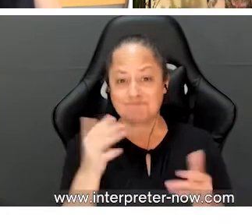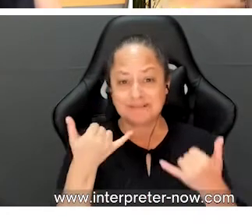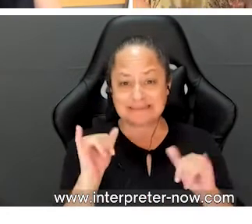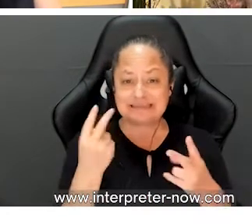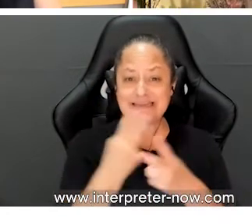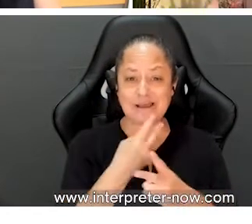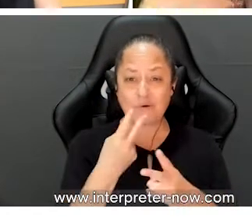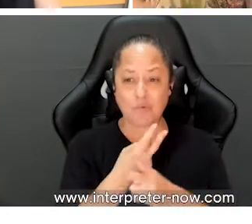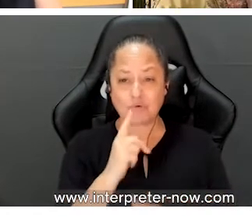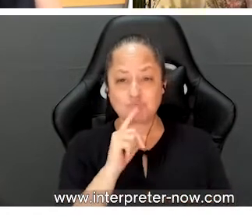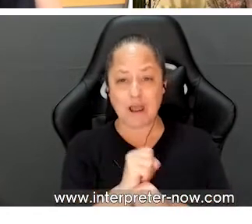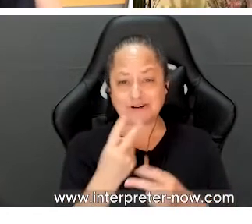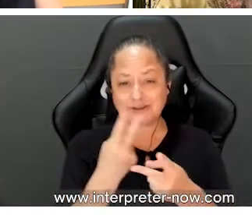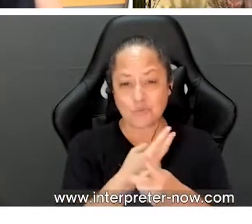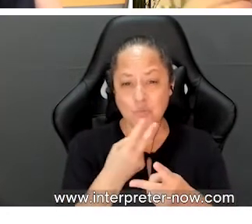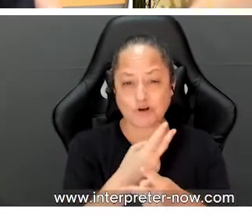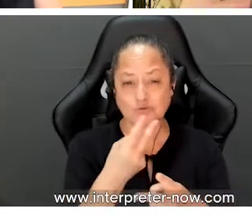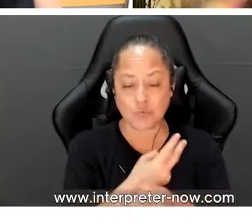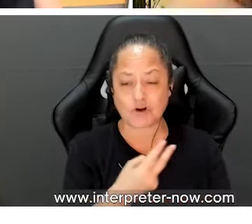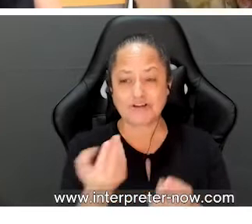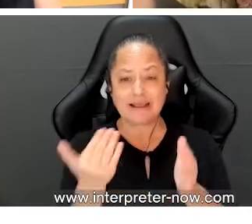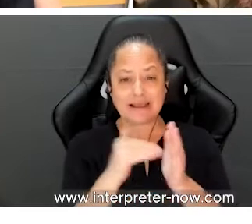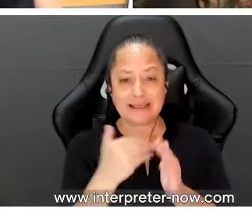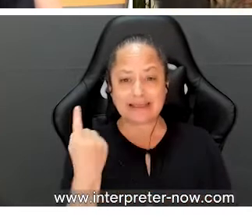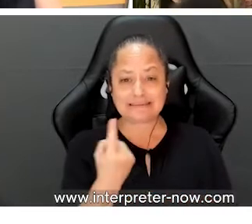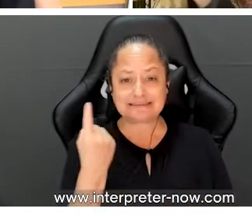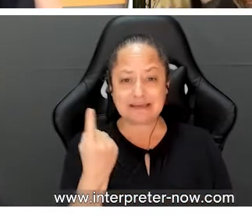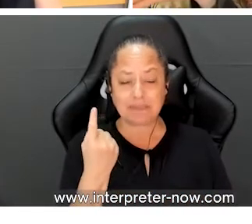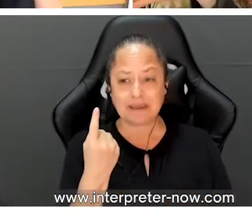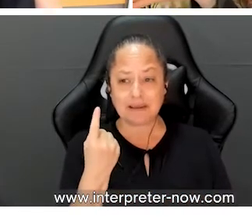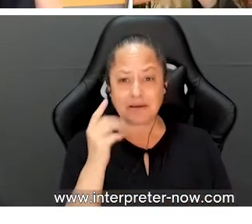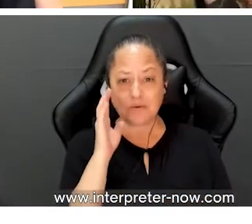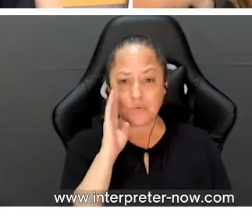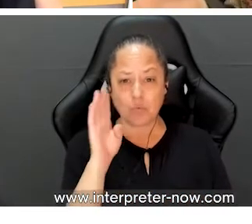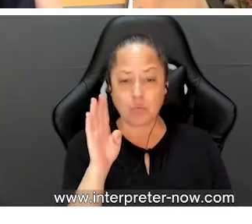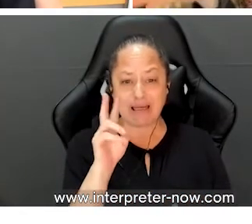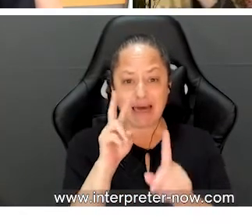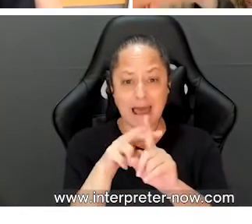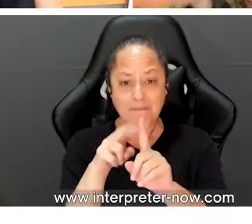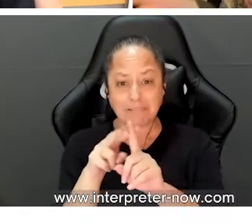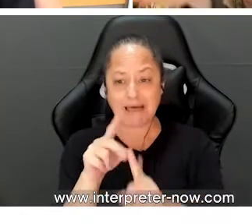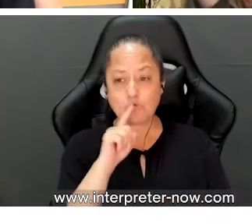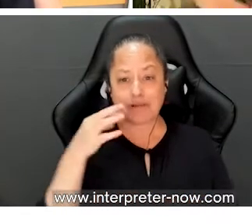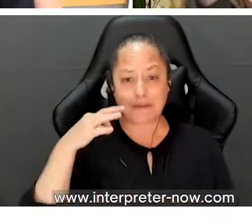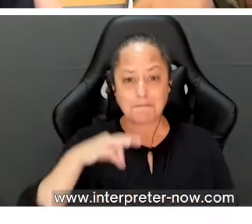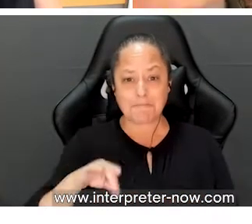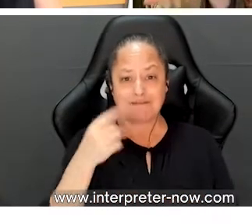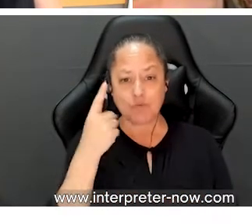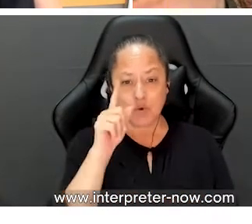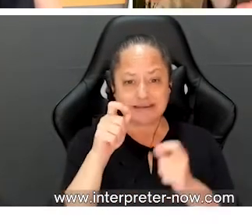It's actually worse and just getting worse and worse and worse. So again, something that is going to apply and really benefit this one specific group